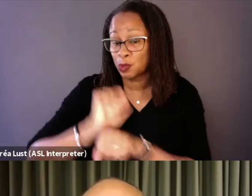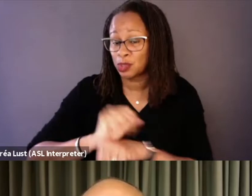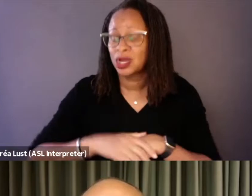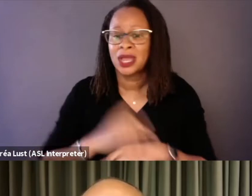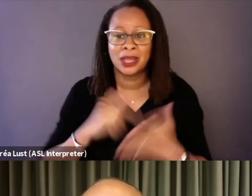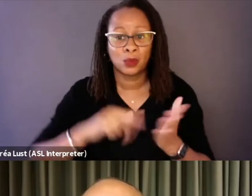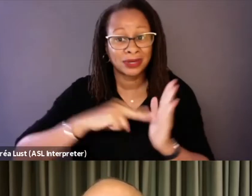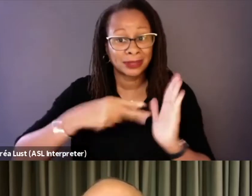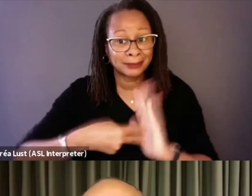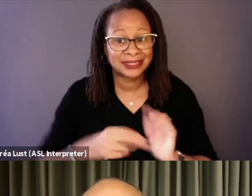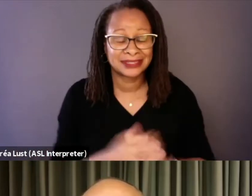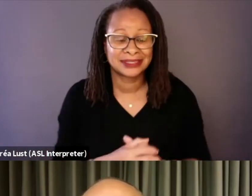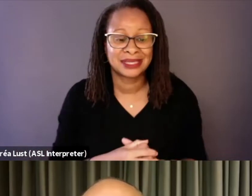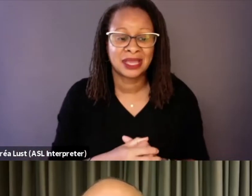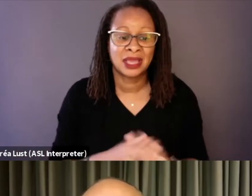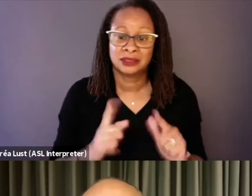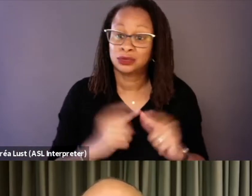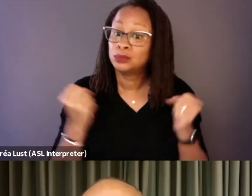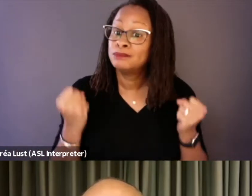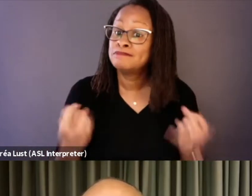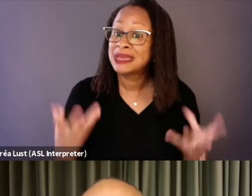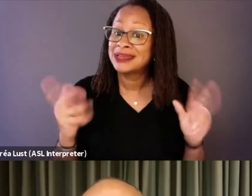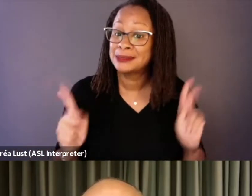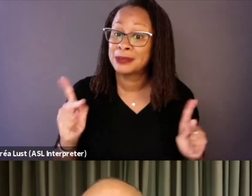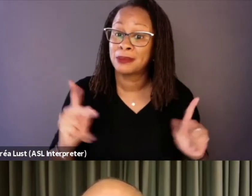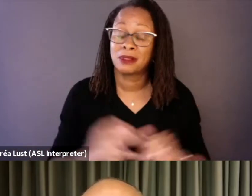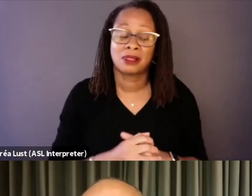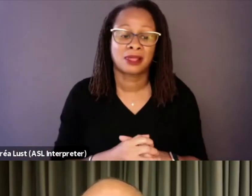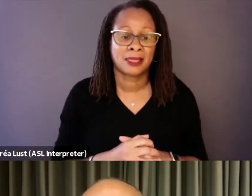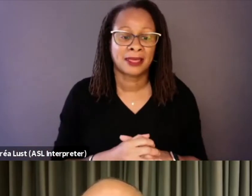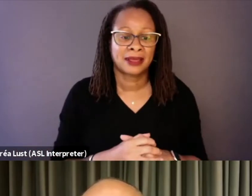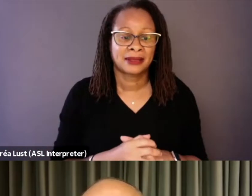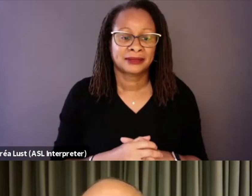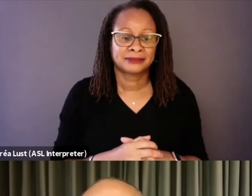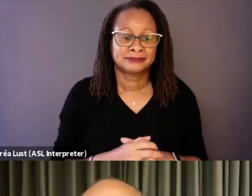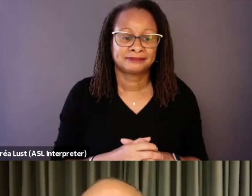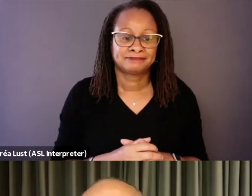And I think to a lot of people, especially aging punks